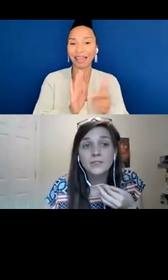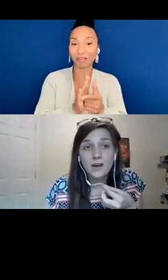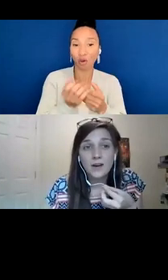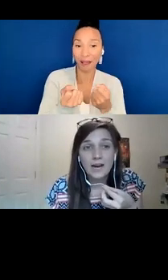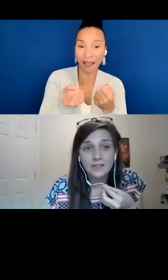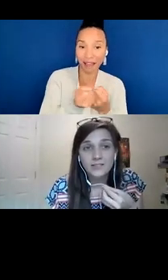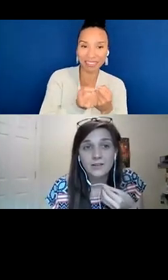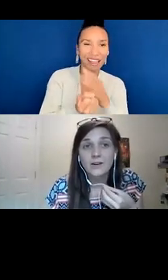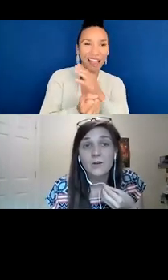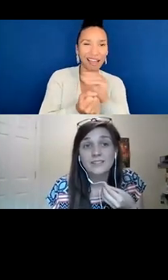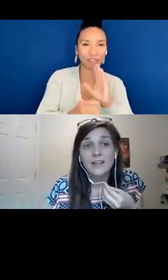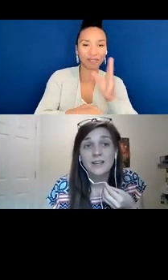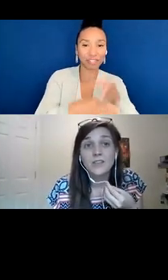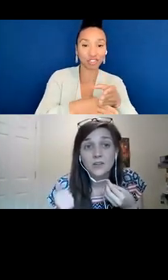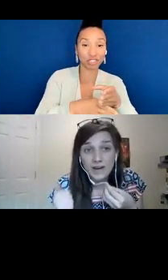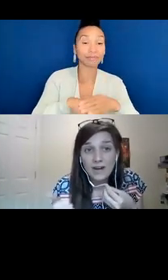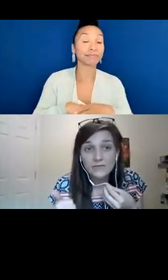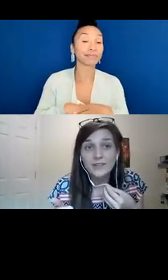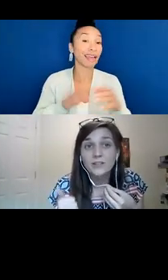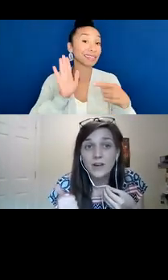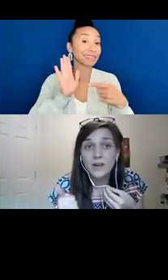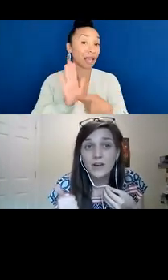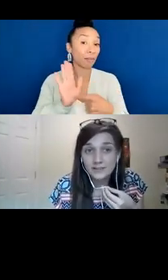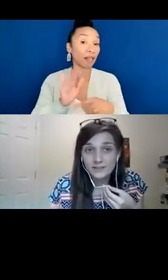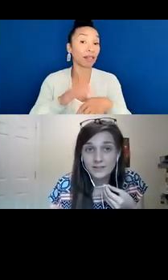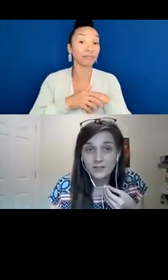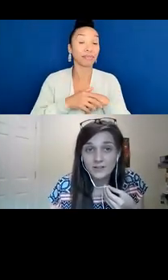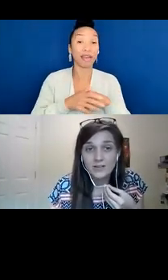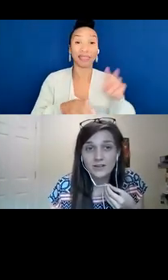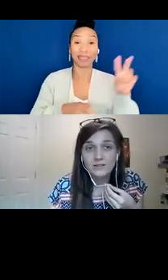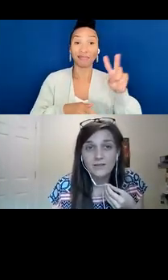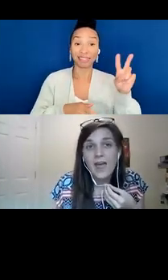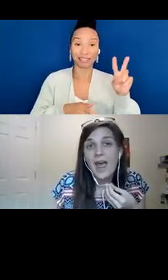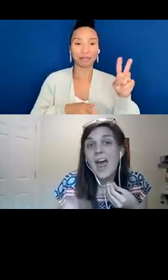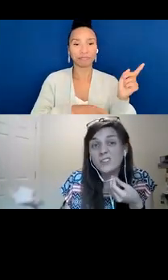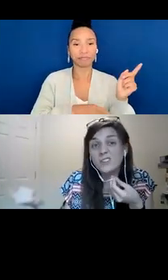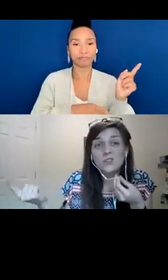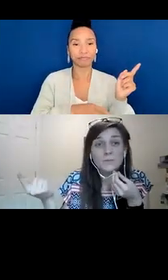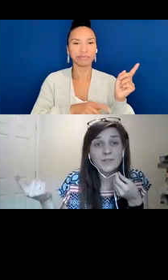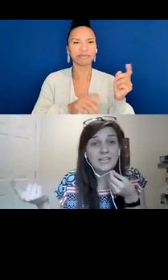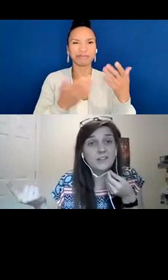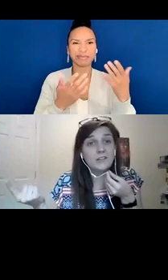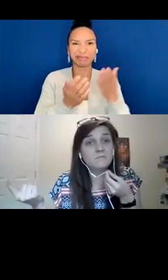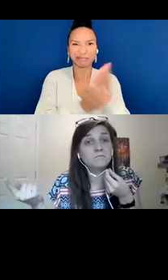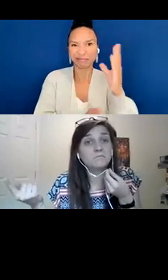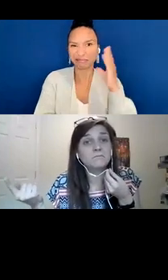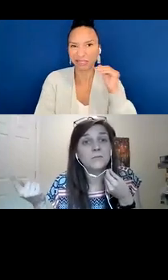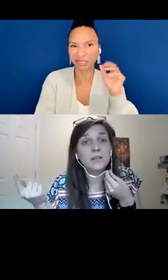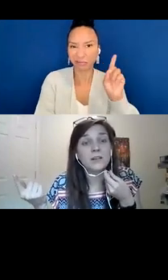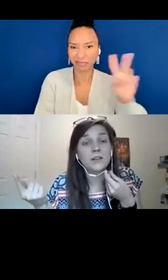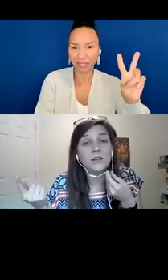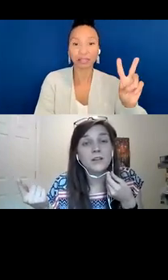to your agency requesting the grant-funded crisis intervention and also transportation.